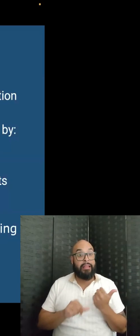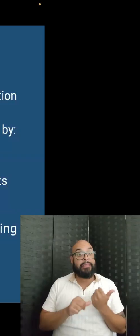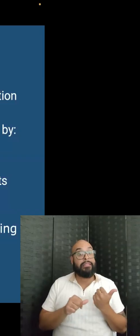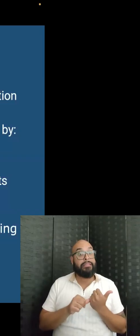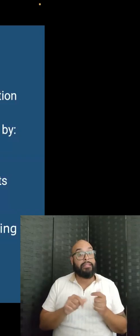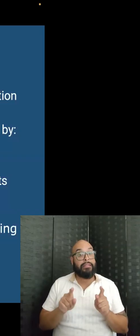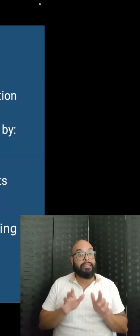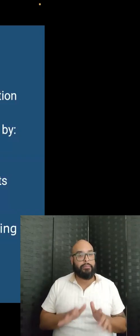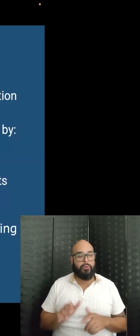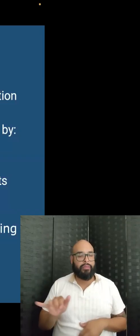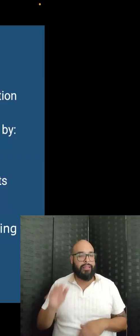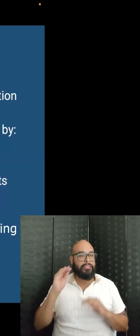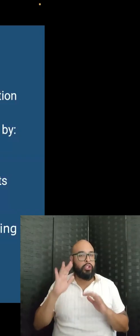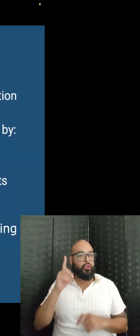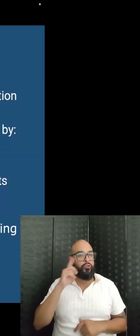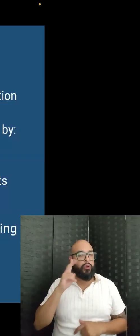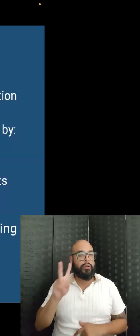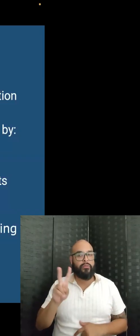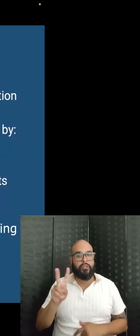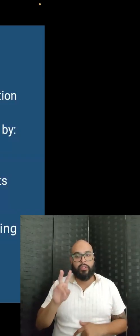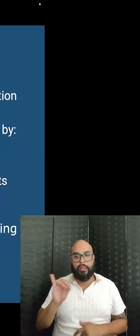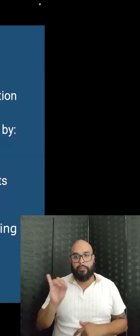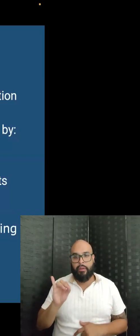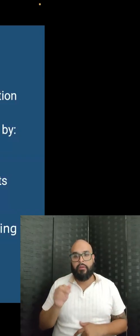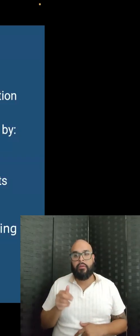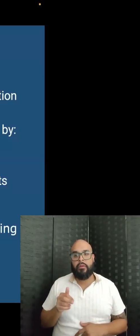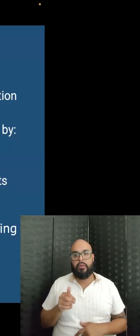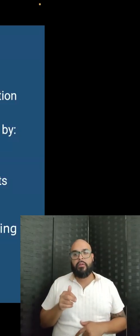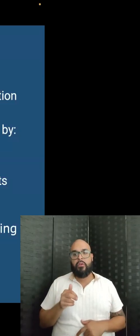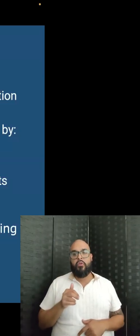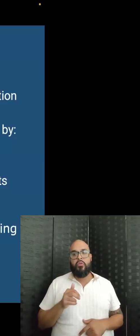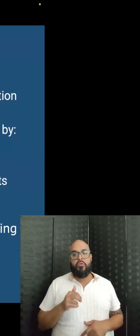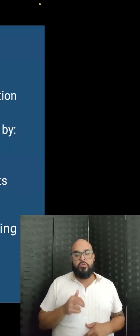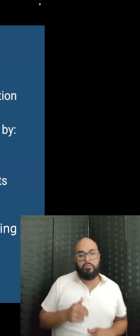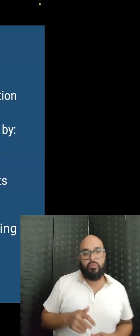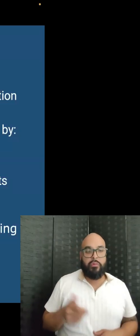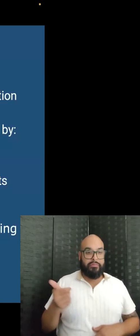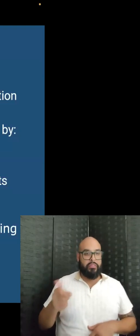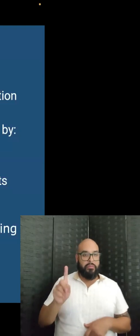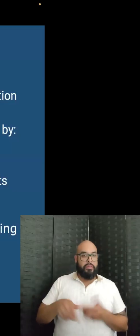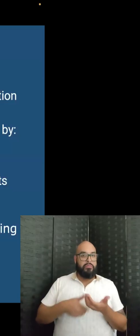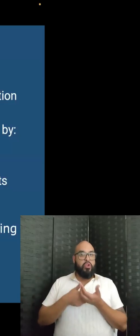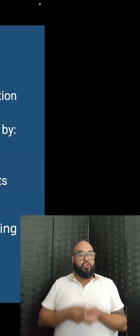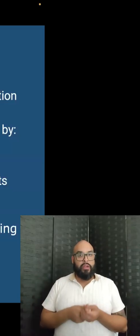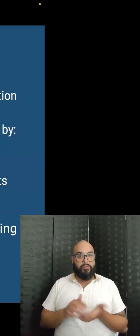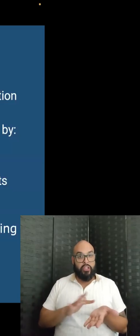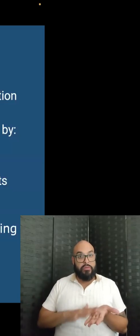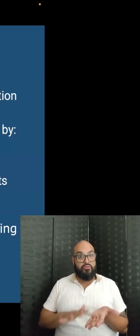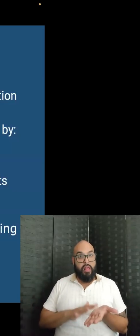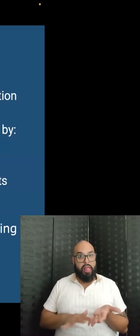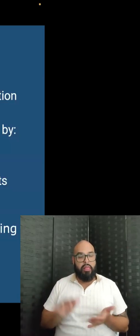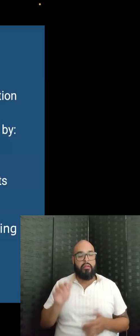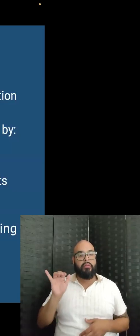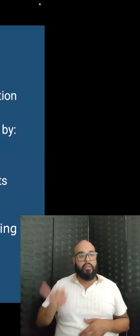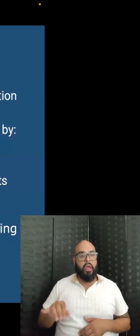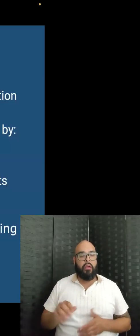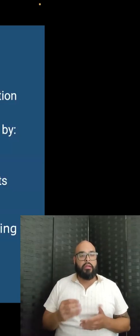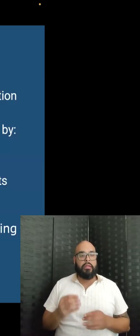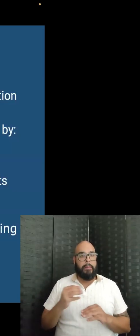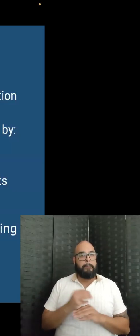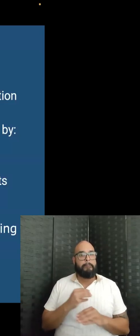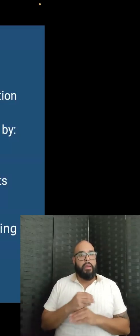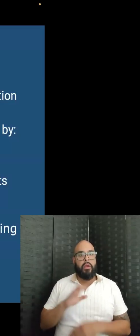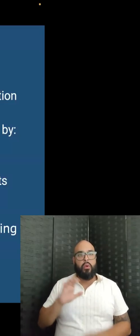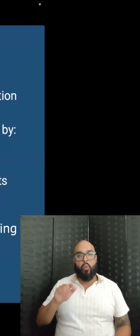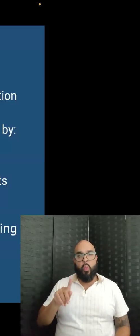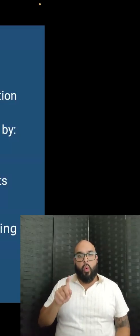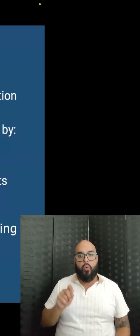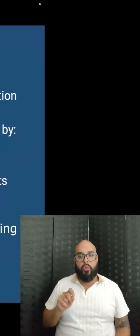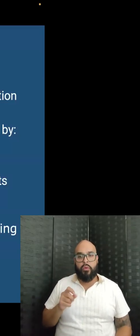competent in braille, if that's the student's medium, or Nemeth, that's the math code, or the impacts of visual impairment on the development and functioning of the kiddo.